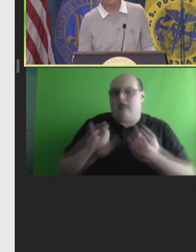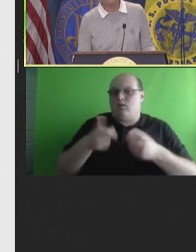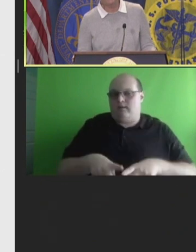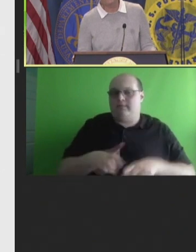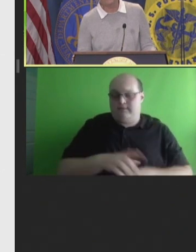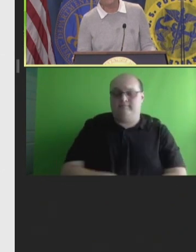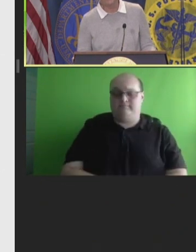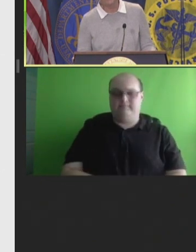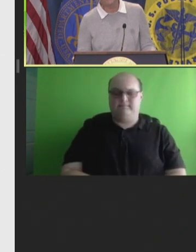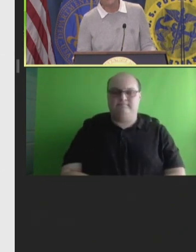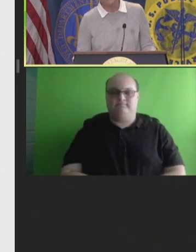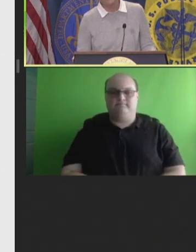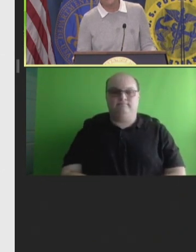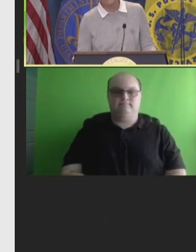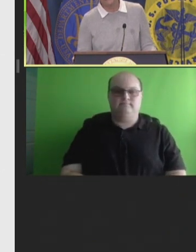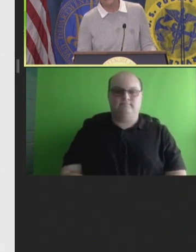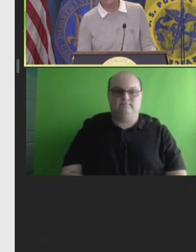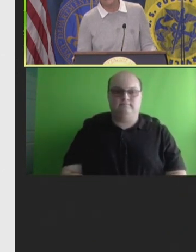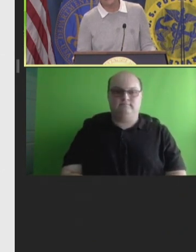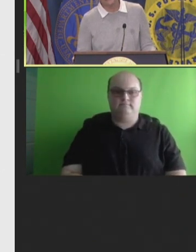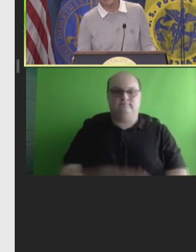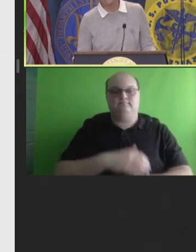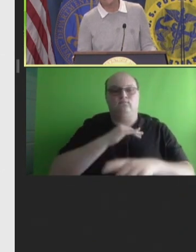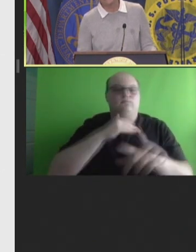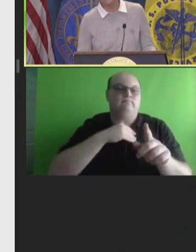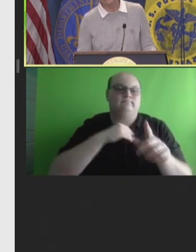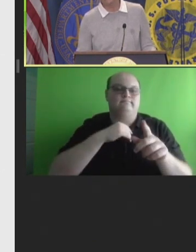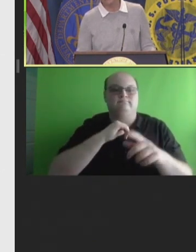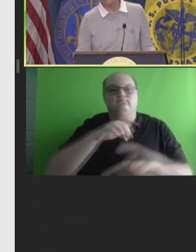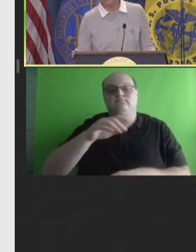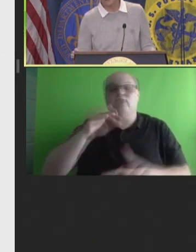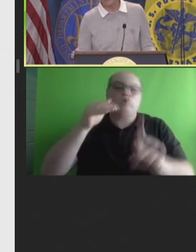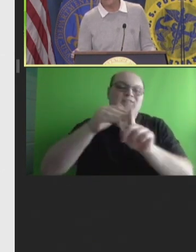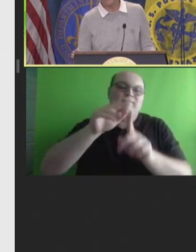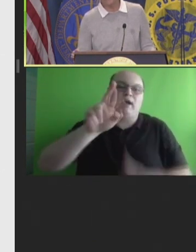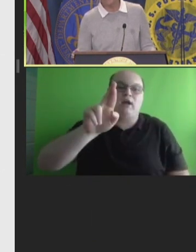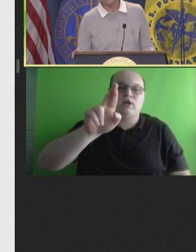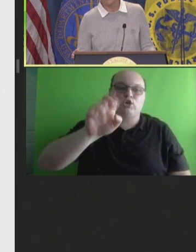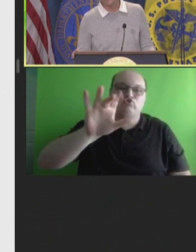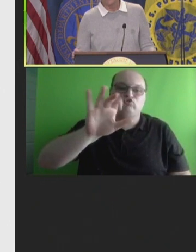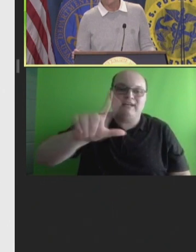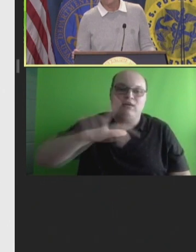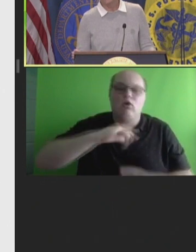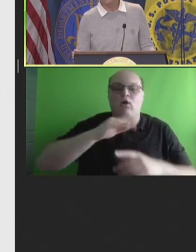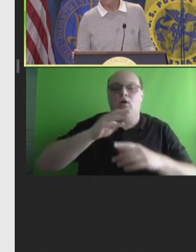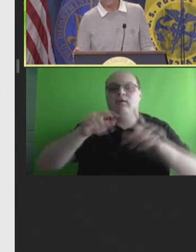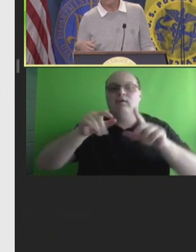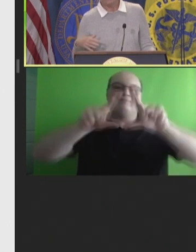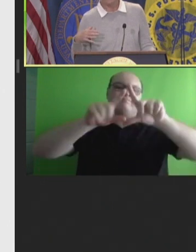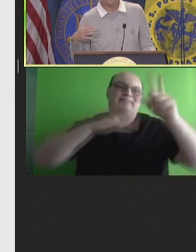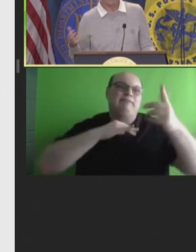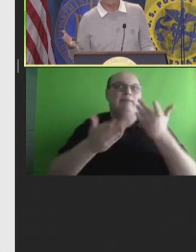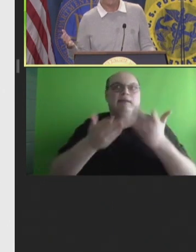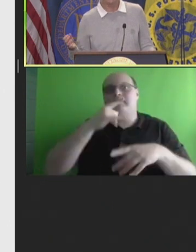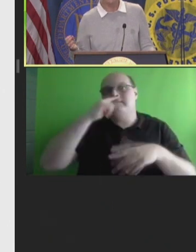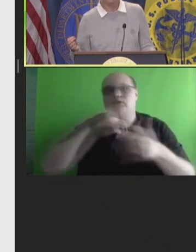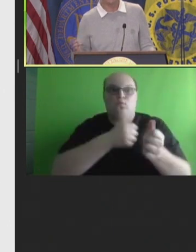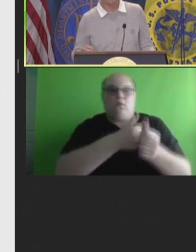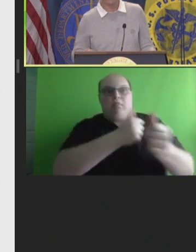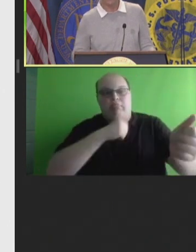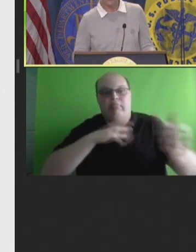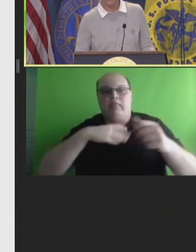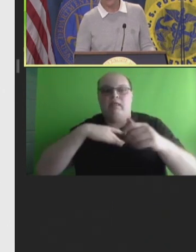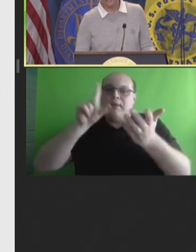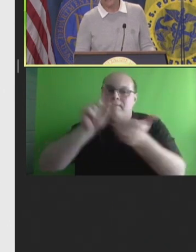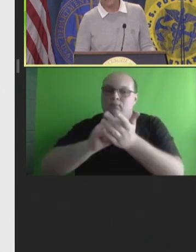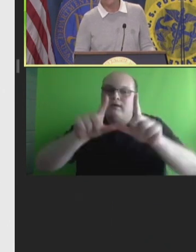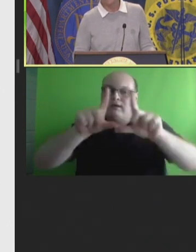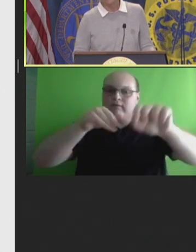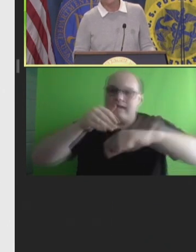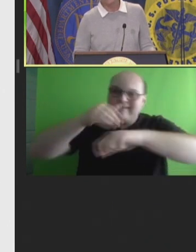Reminder recall is sending out postcards to kids who may be behind, using your data to